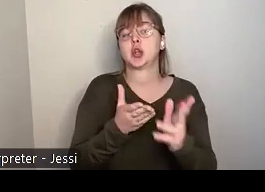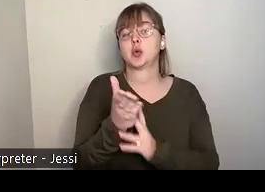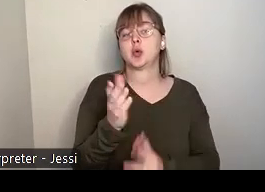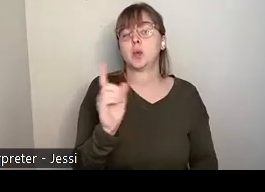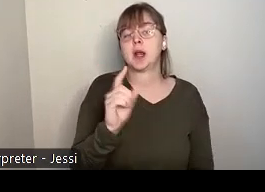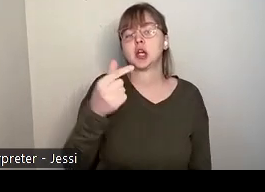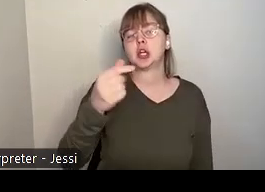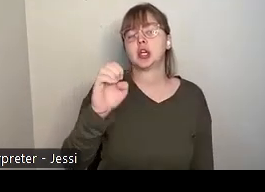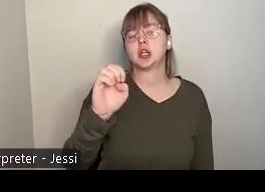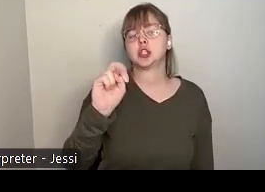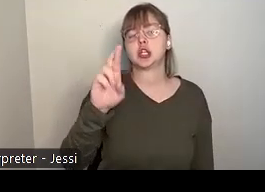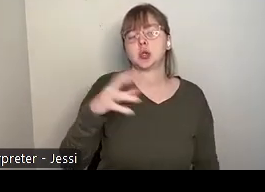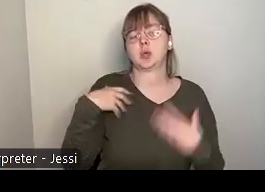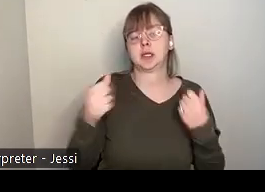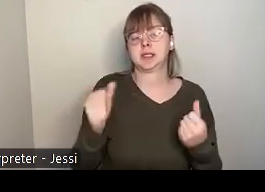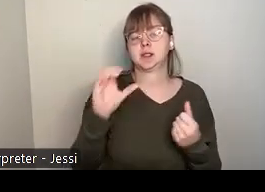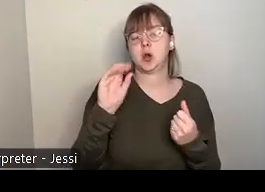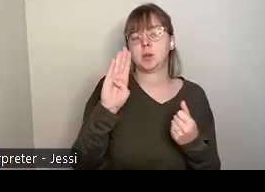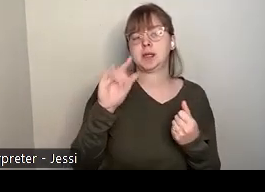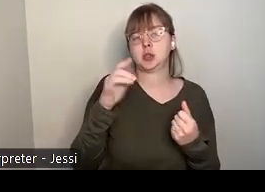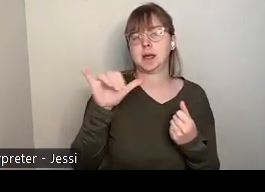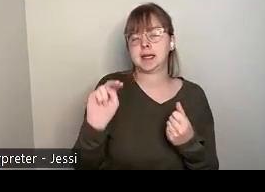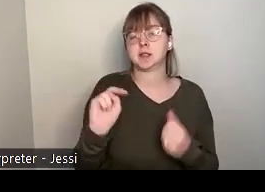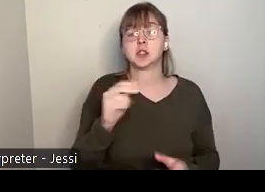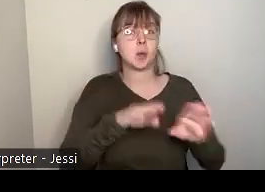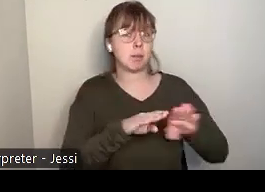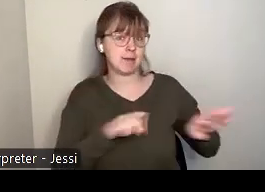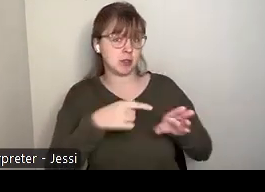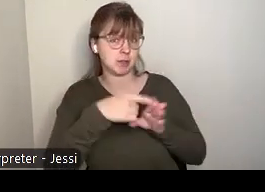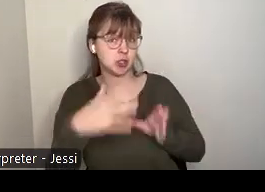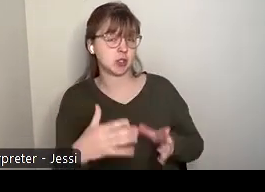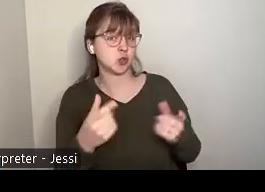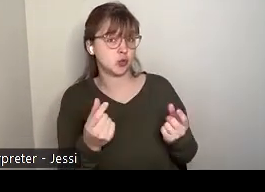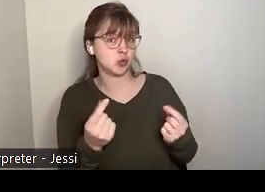behavioral specialist is able to coordinate with the behavioral healthare manager over there with